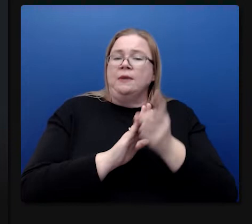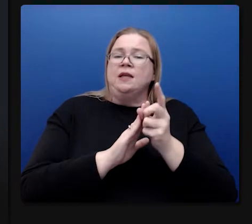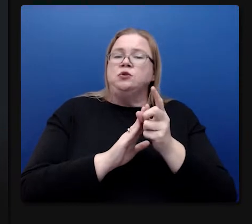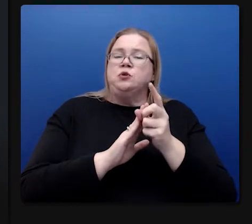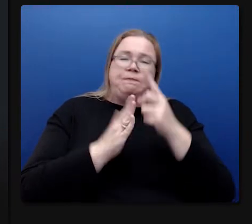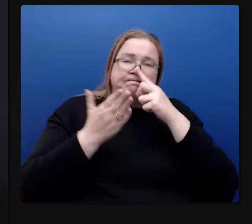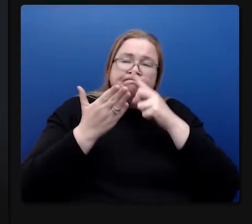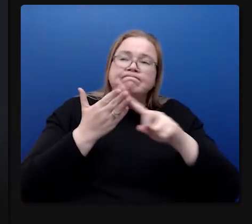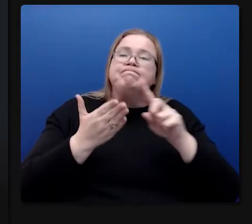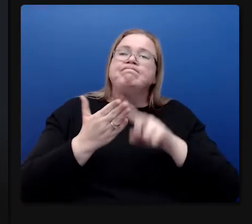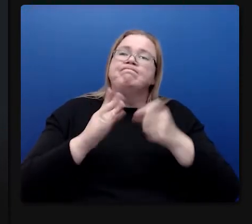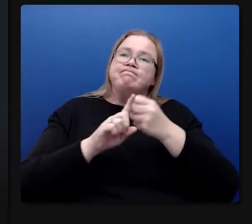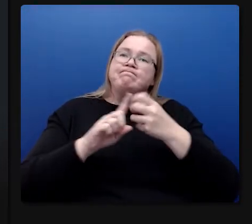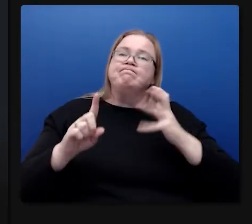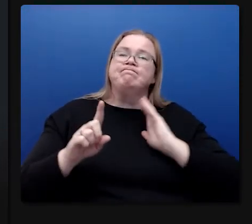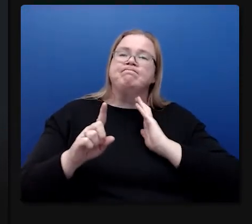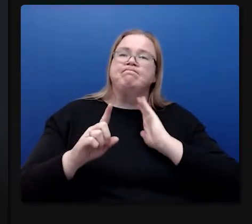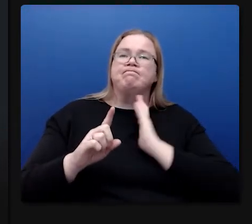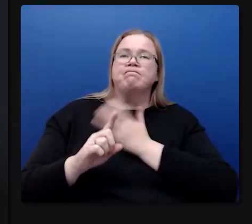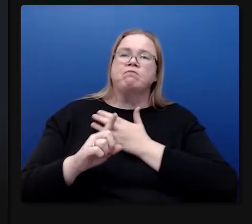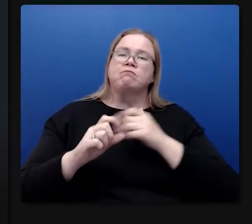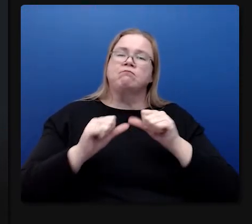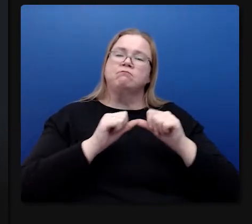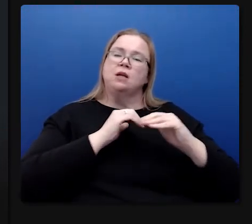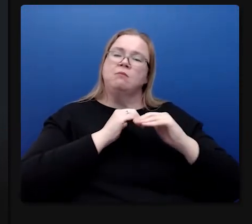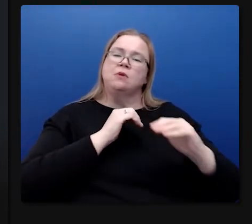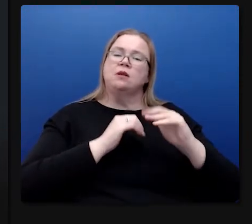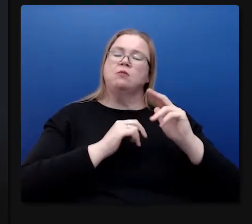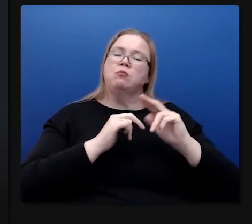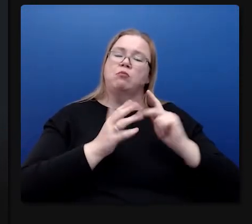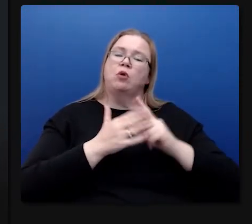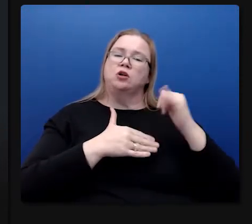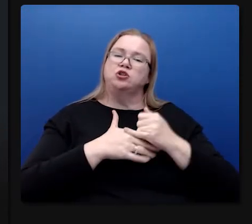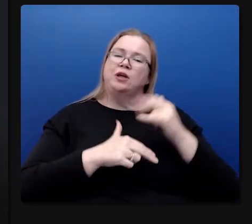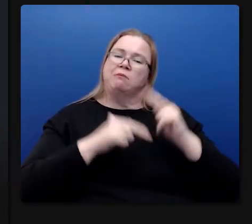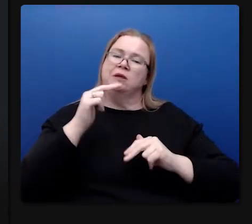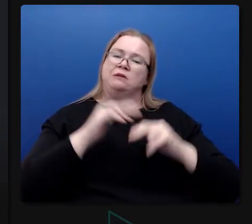exploring how our sustainability project is built inside gaming.